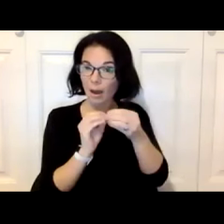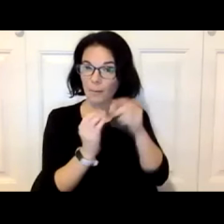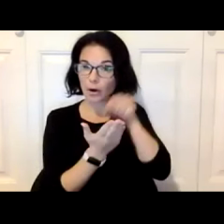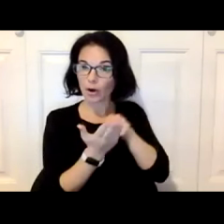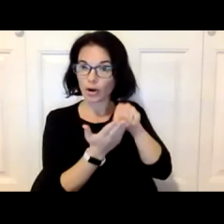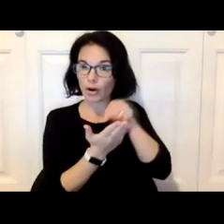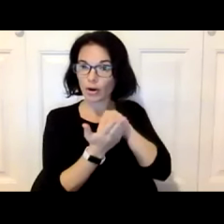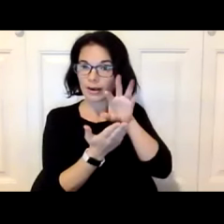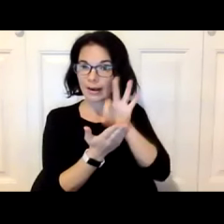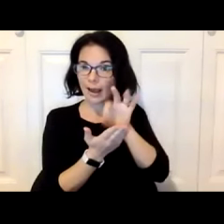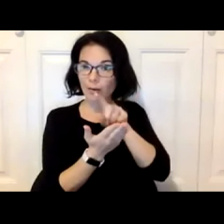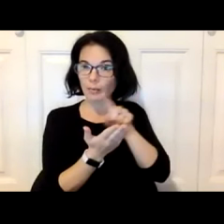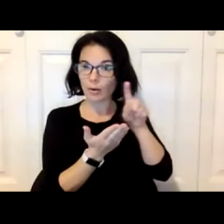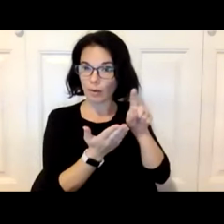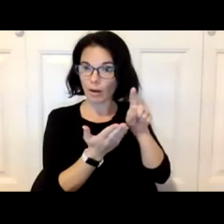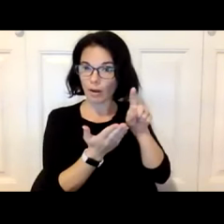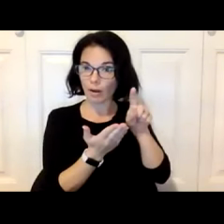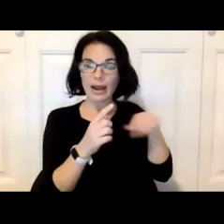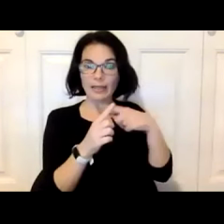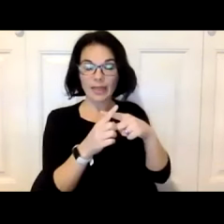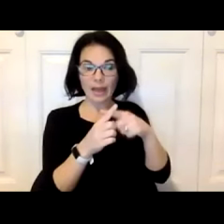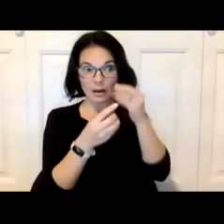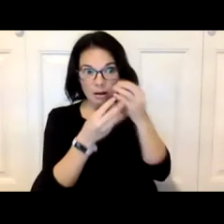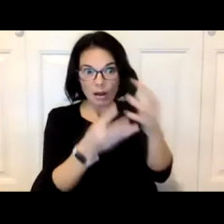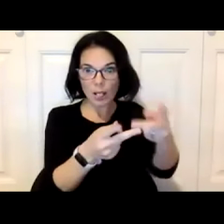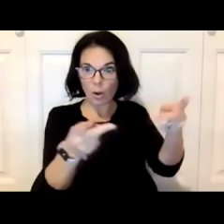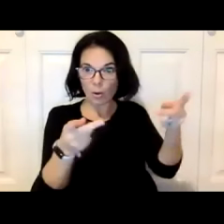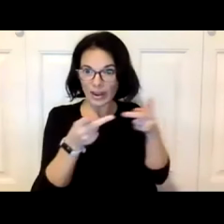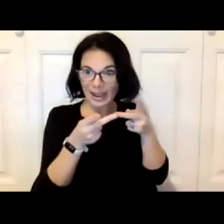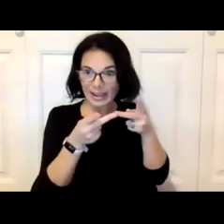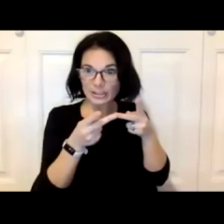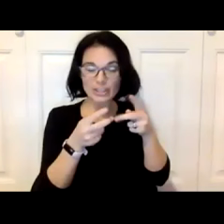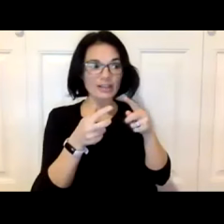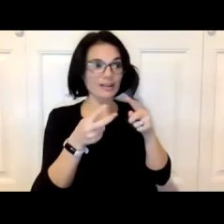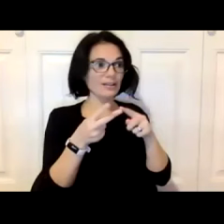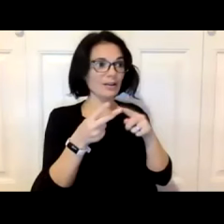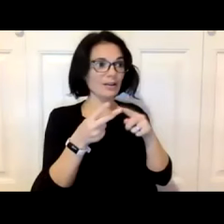And then you provide the location and nature of the emergency in the body of the message,